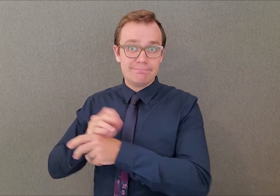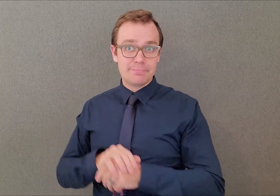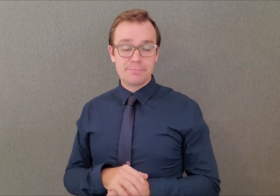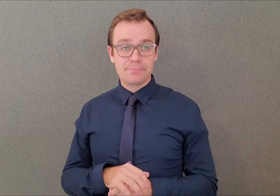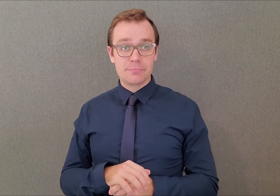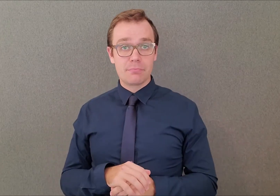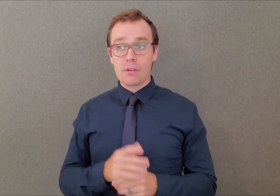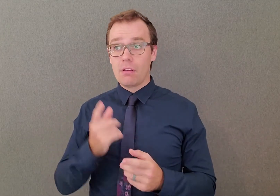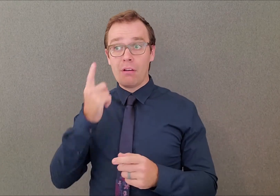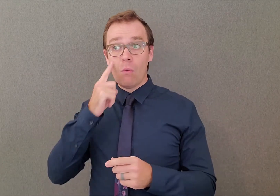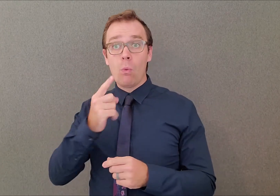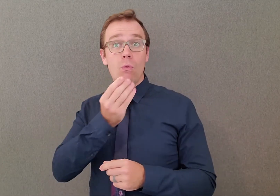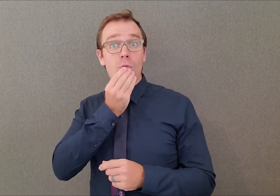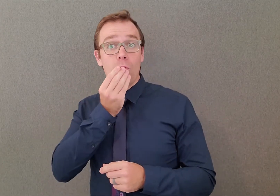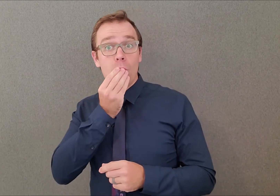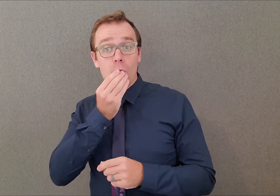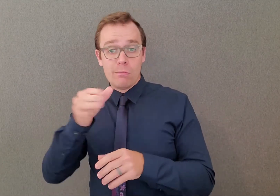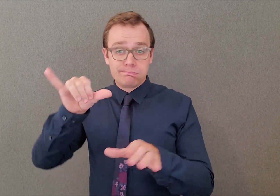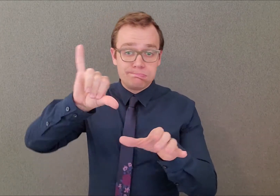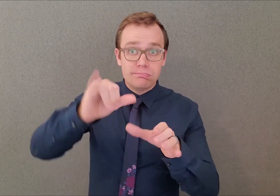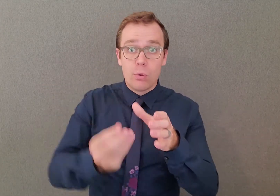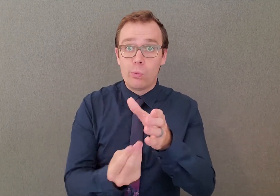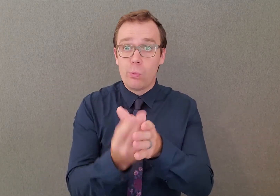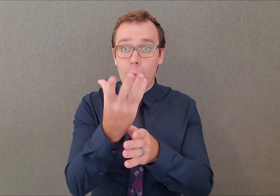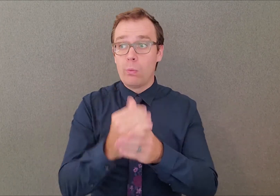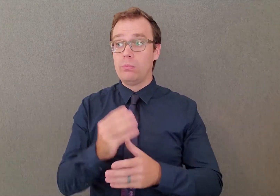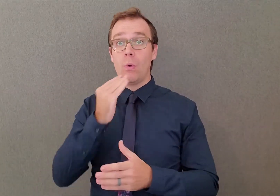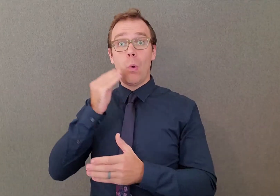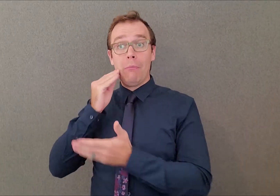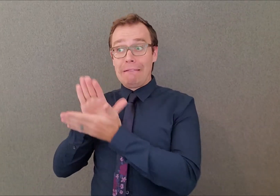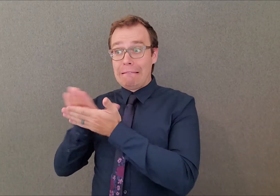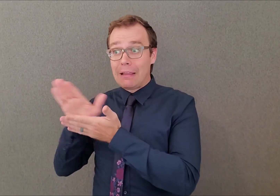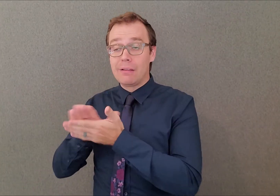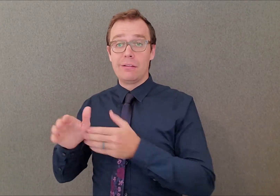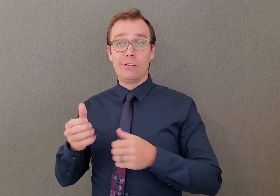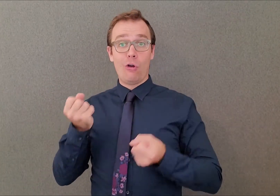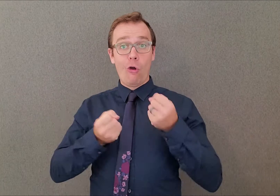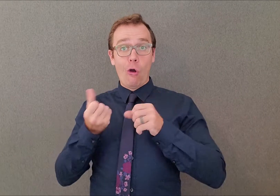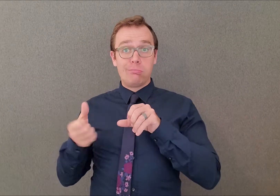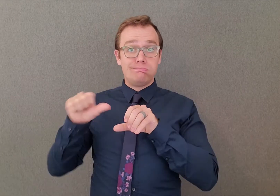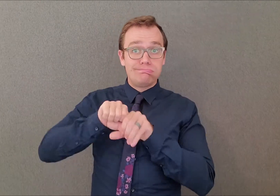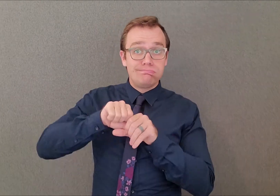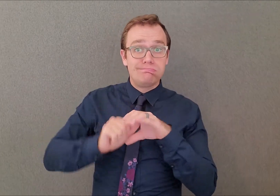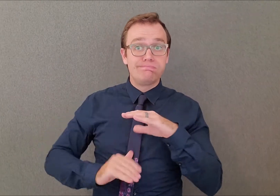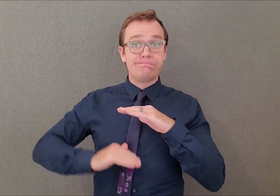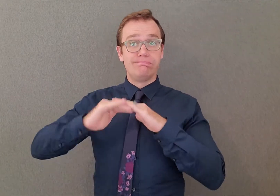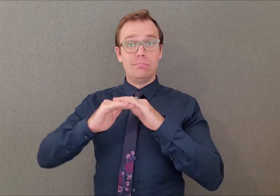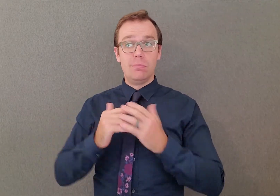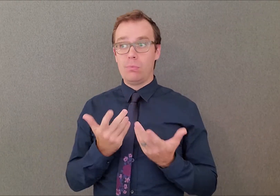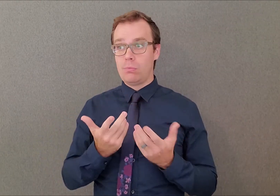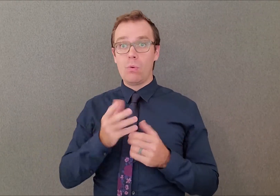They are used to grow our food, clean our homes, fuel our cars, and purify our water,